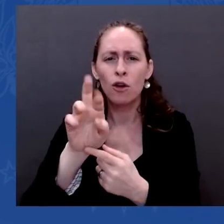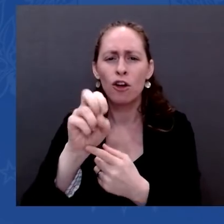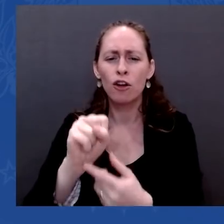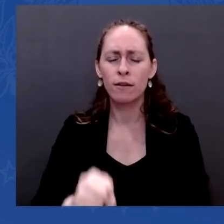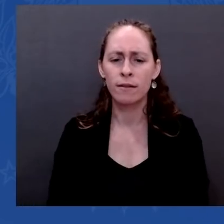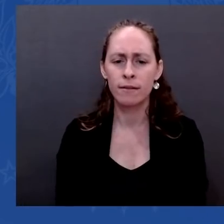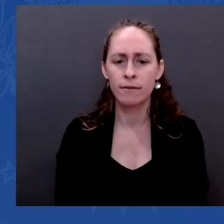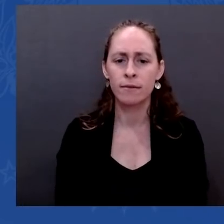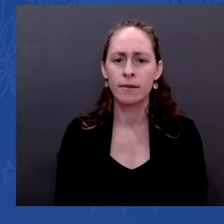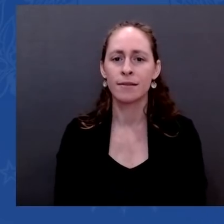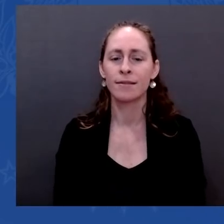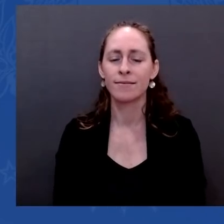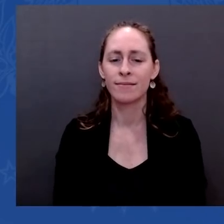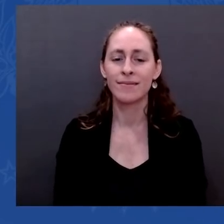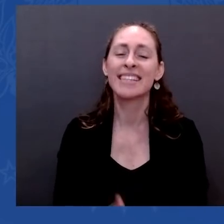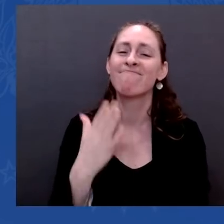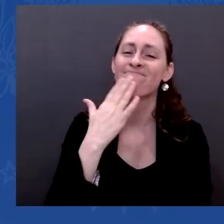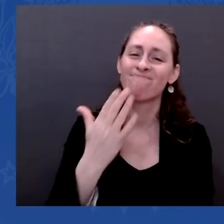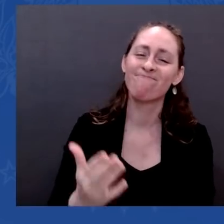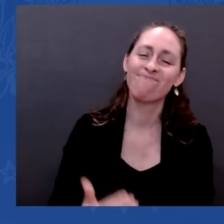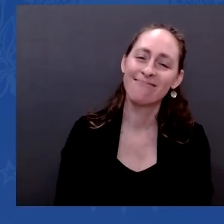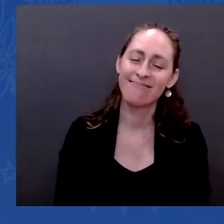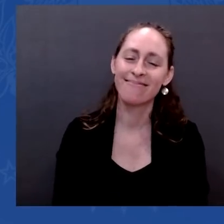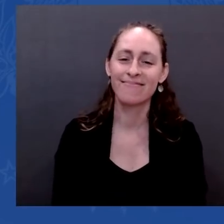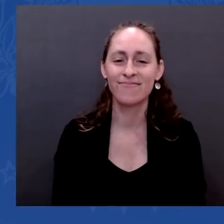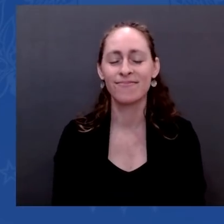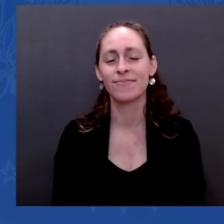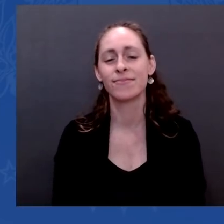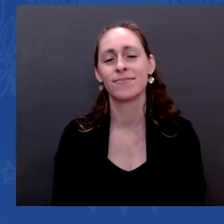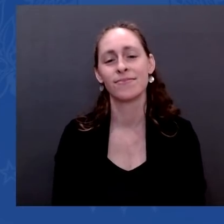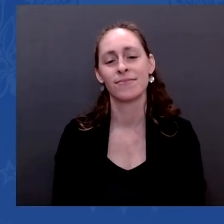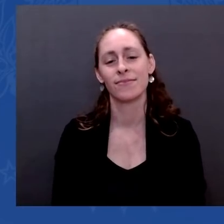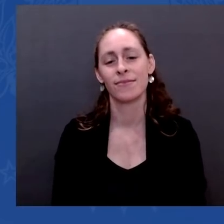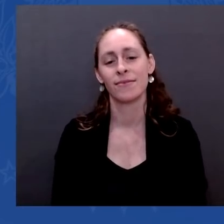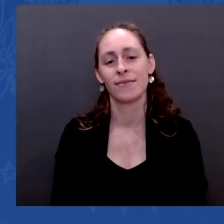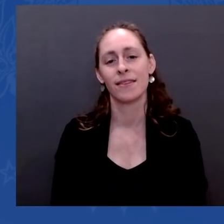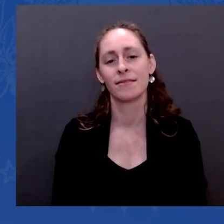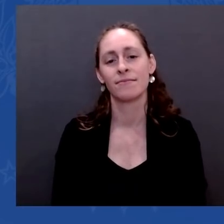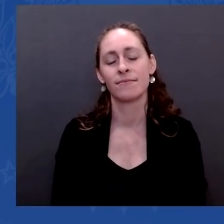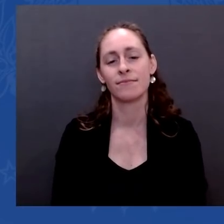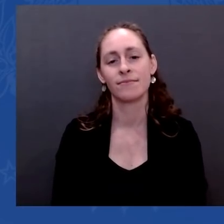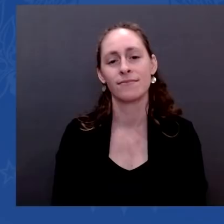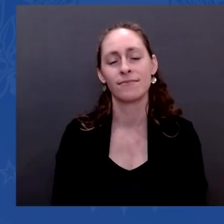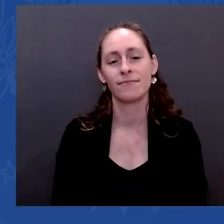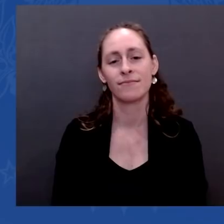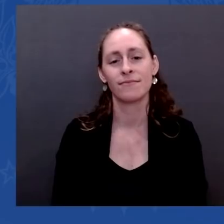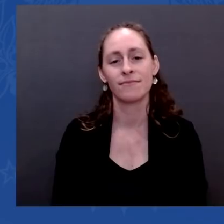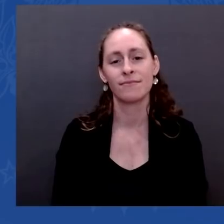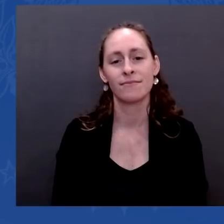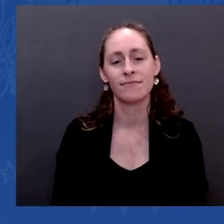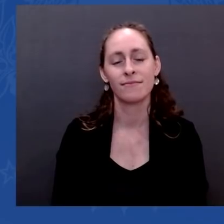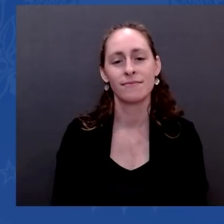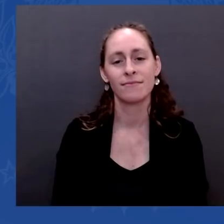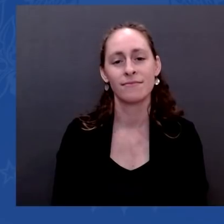Mr. President, I have wanted to ask you about this Nord Stream project that you've long opposed.